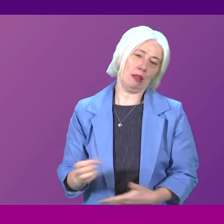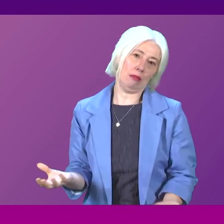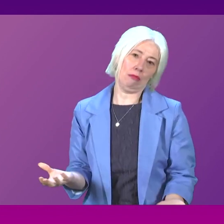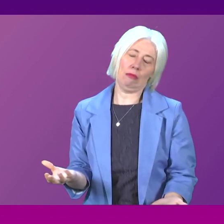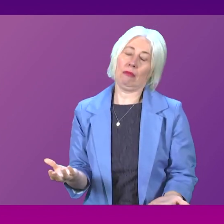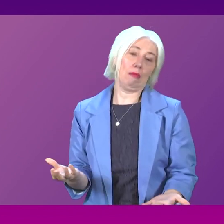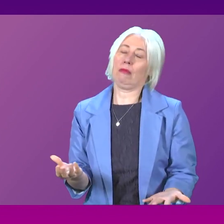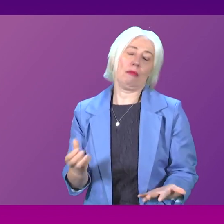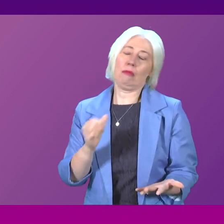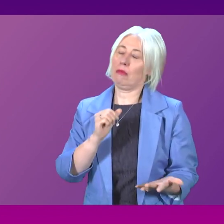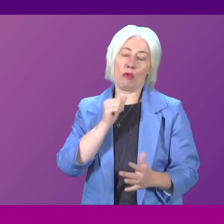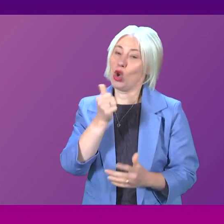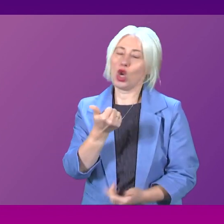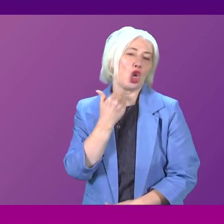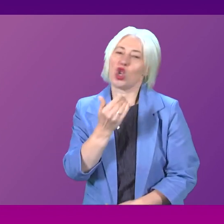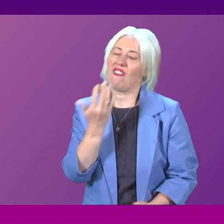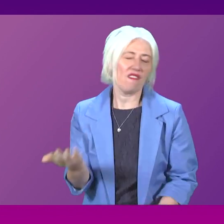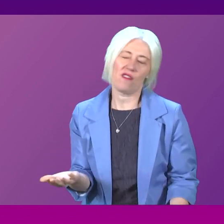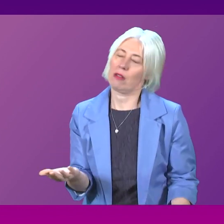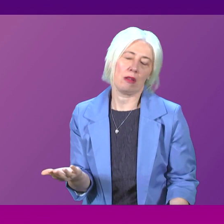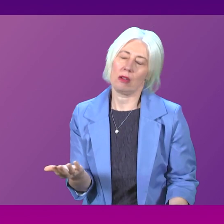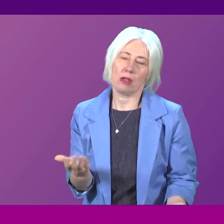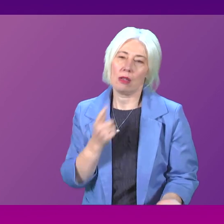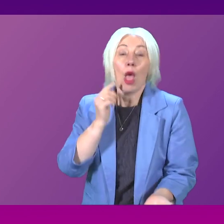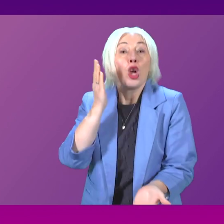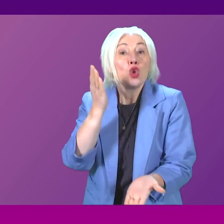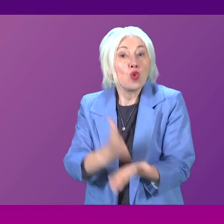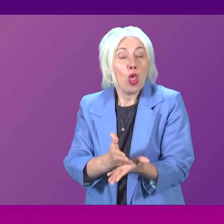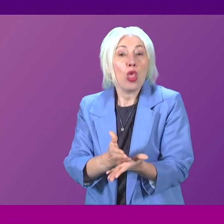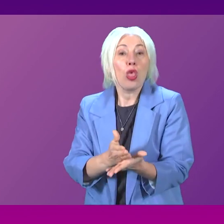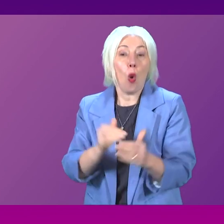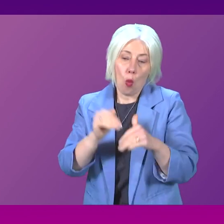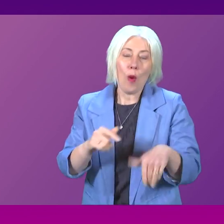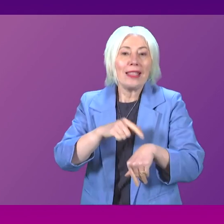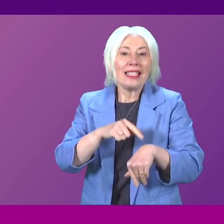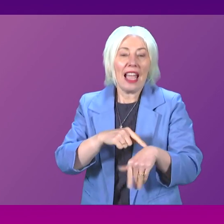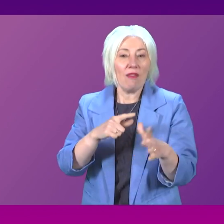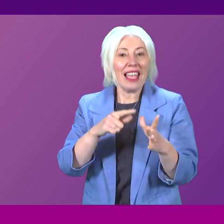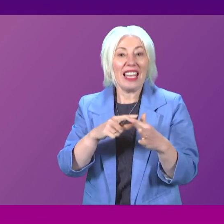That is simply not good enough. However, the truth is that A and E waiting times are only one part of the picture.